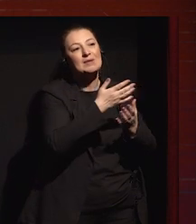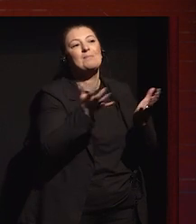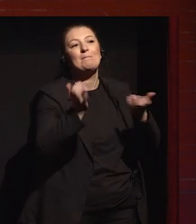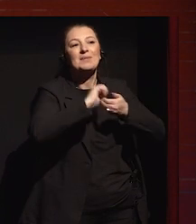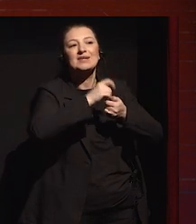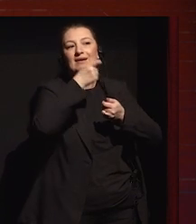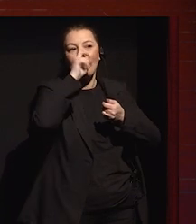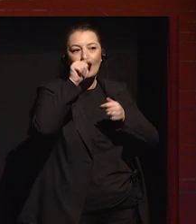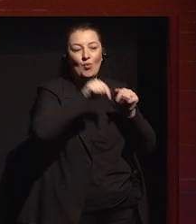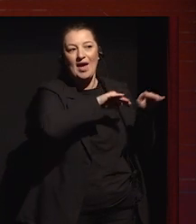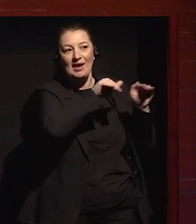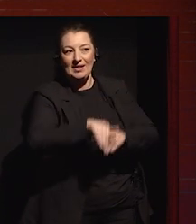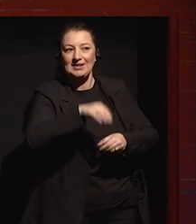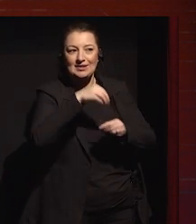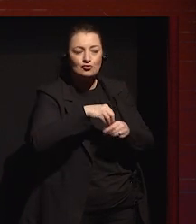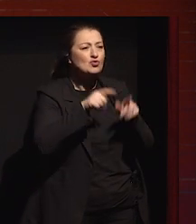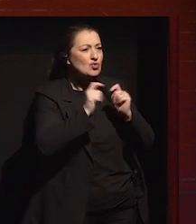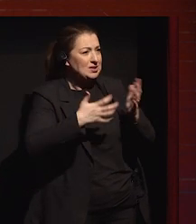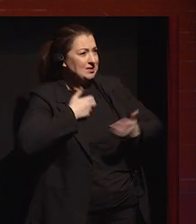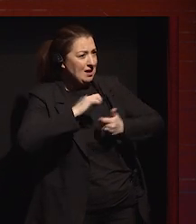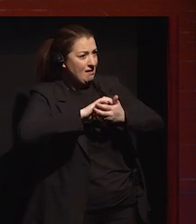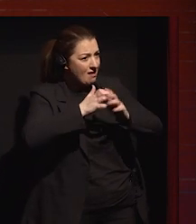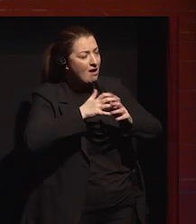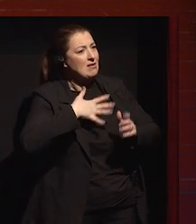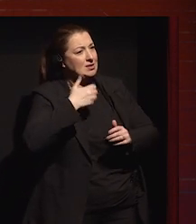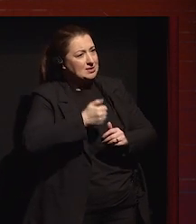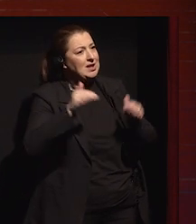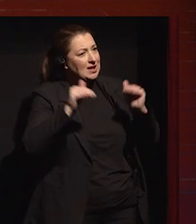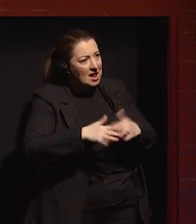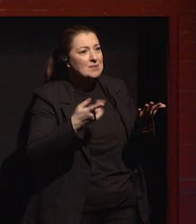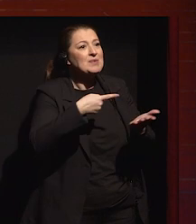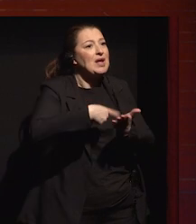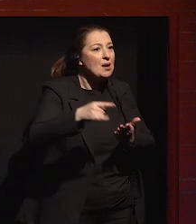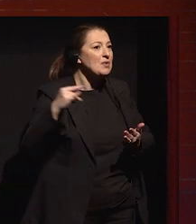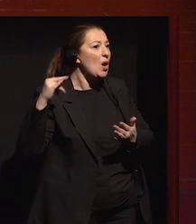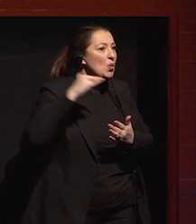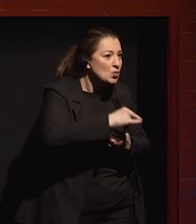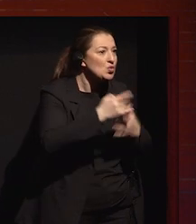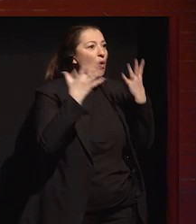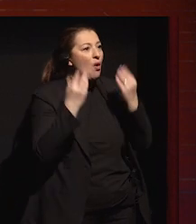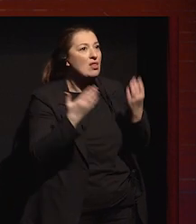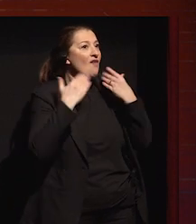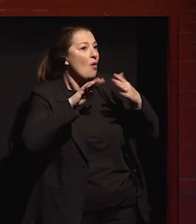Despite all the challenges of the weather and cancelled flights. Everybody has managed to make it, which is fantastic